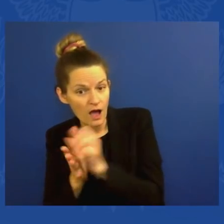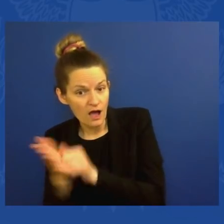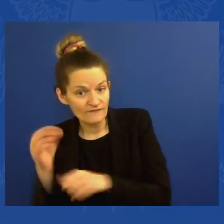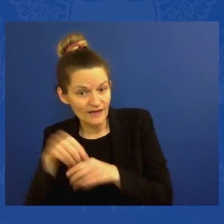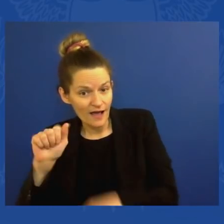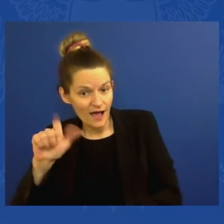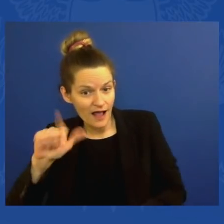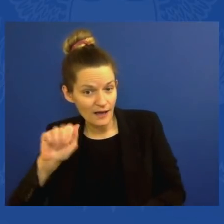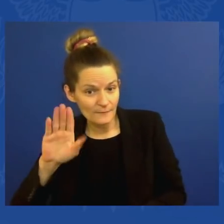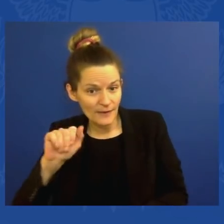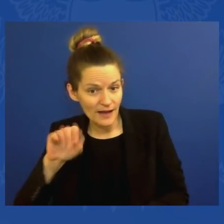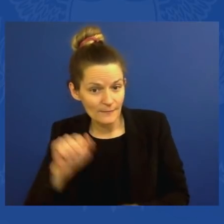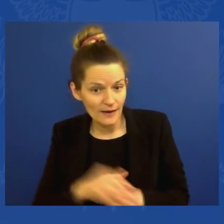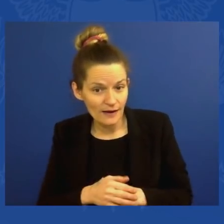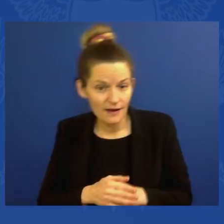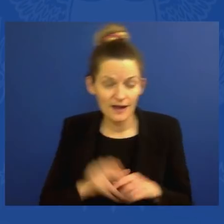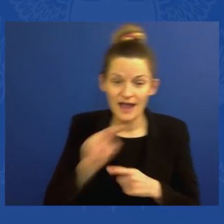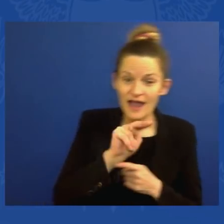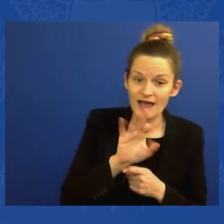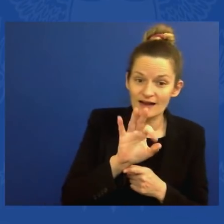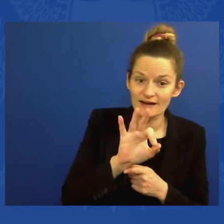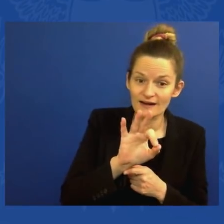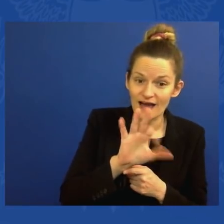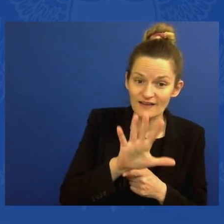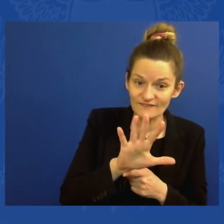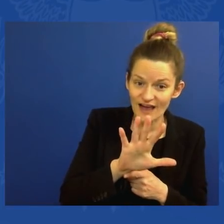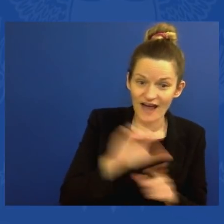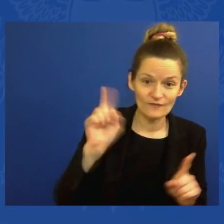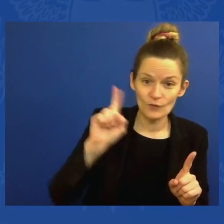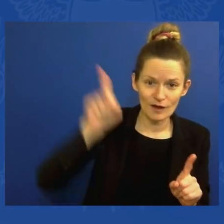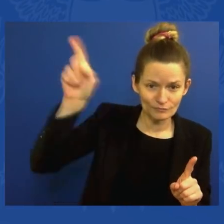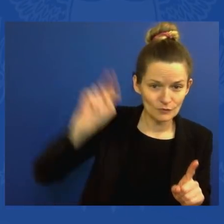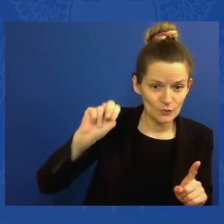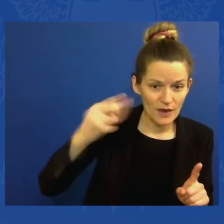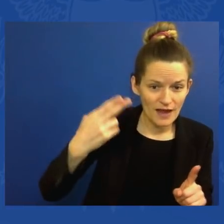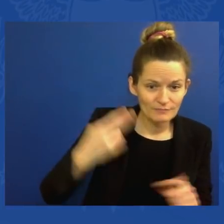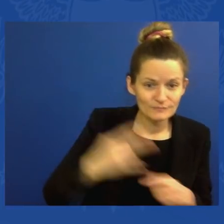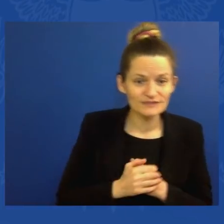shipping containers in Maryland -- the list goes on. And here's what it all adds up to: